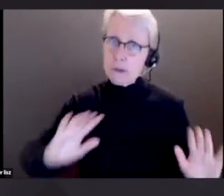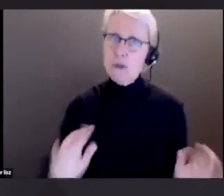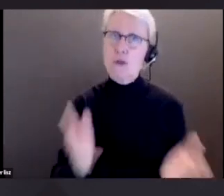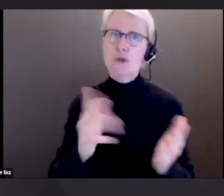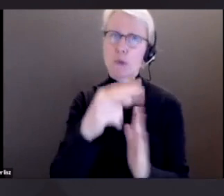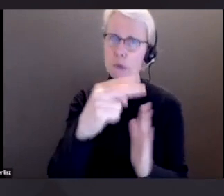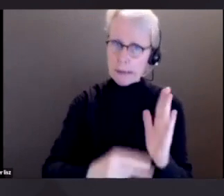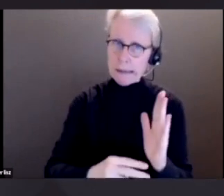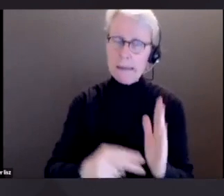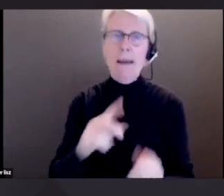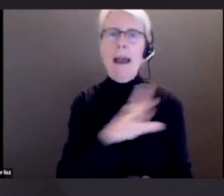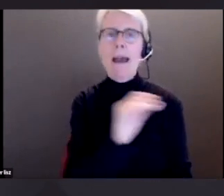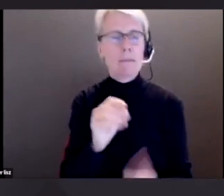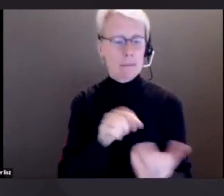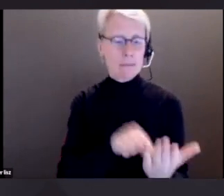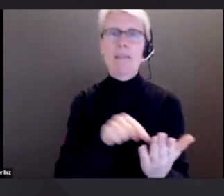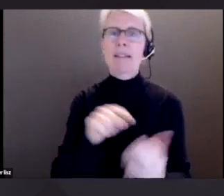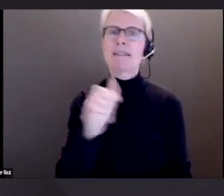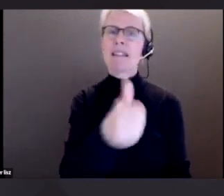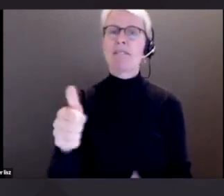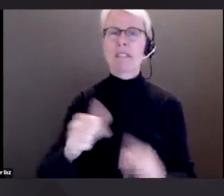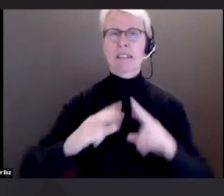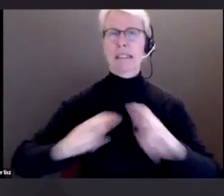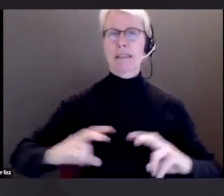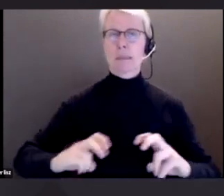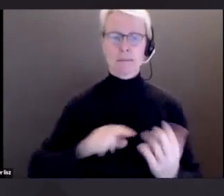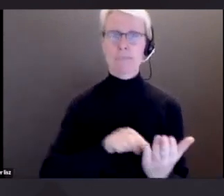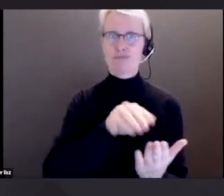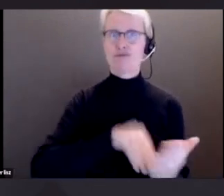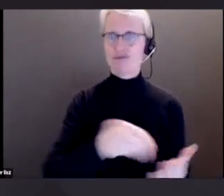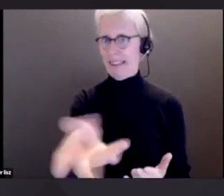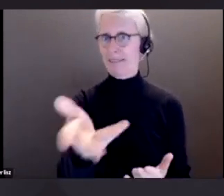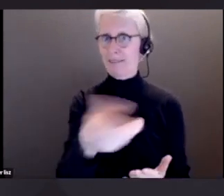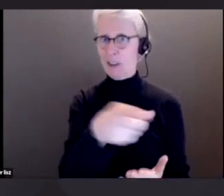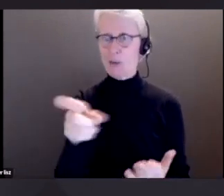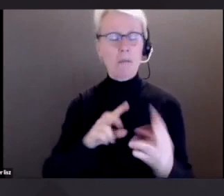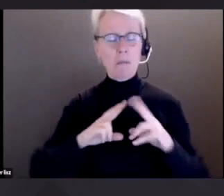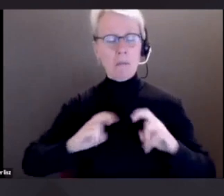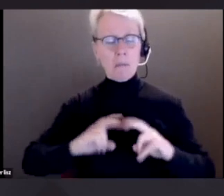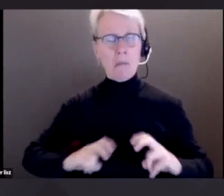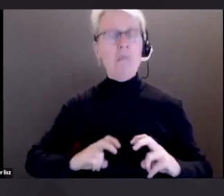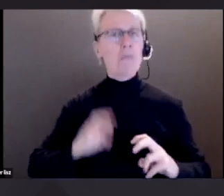This information can help you understand your business's current strengths and needs